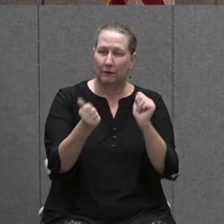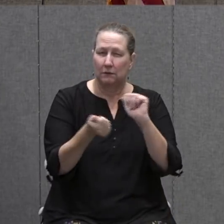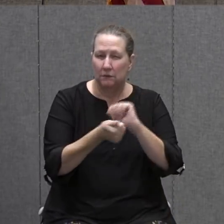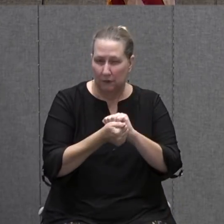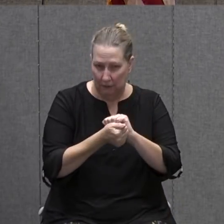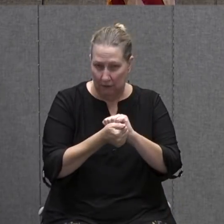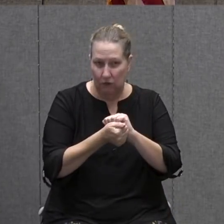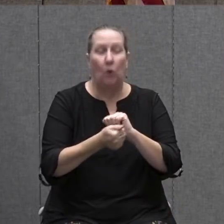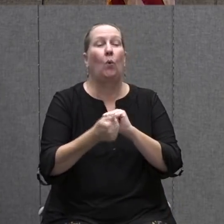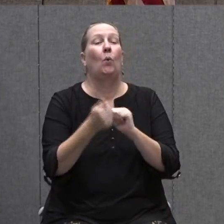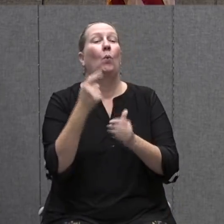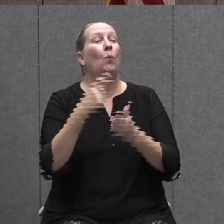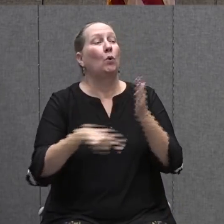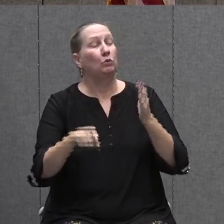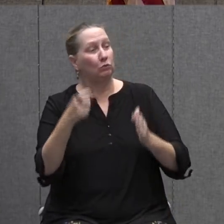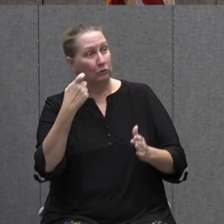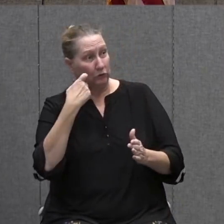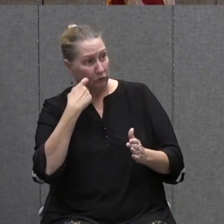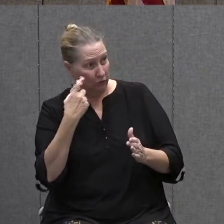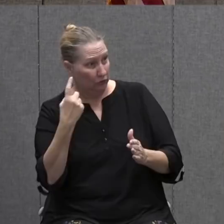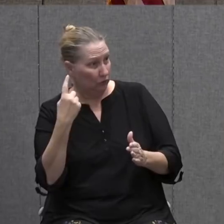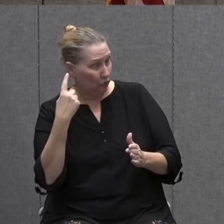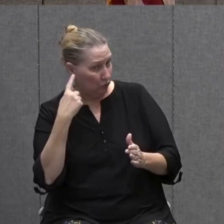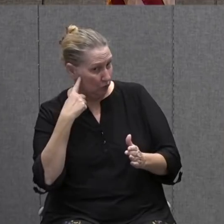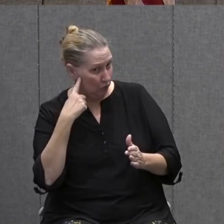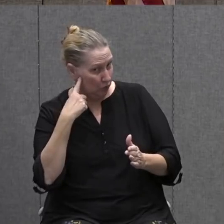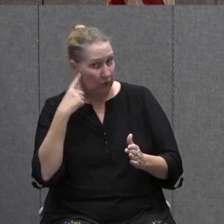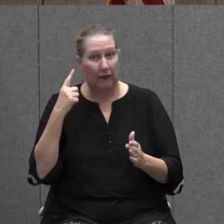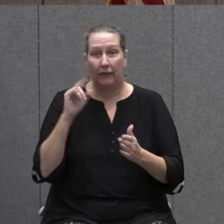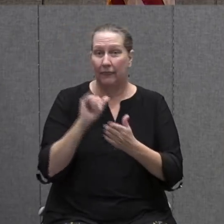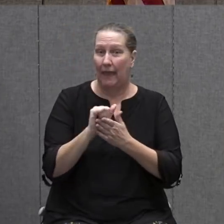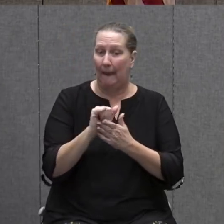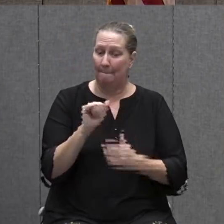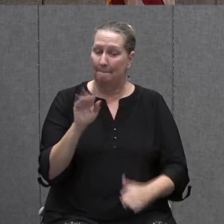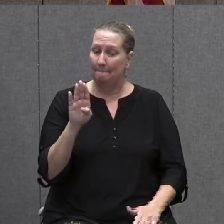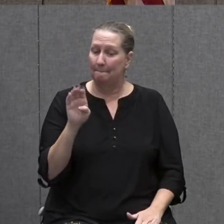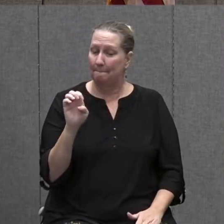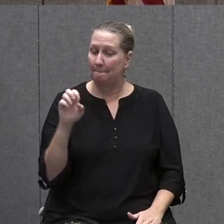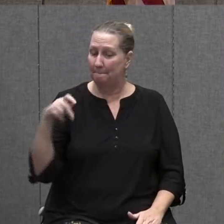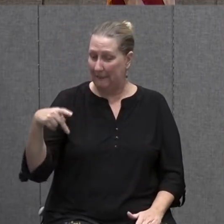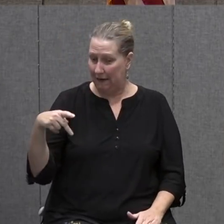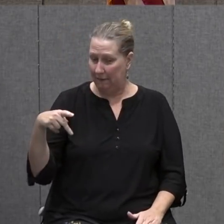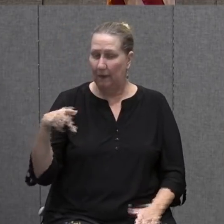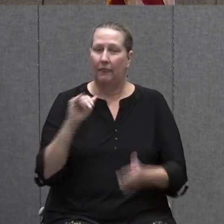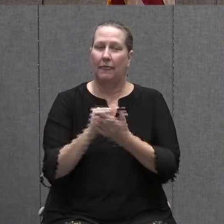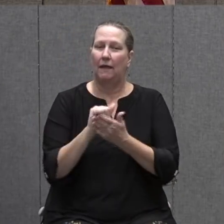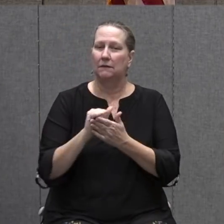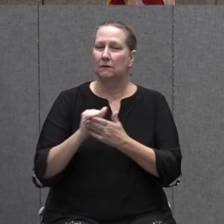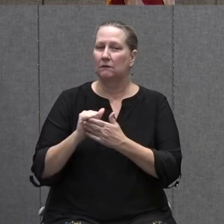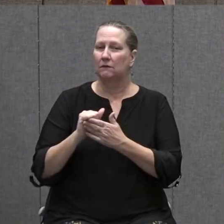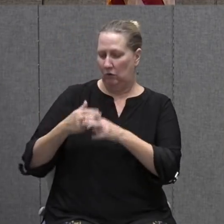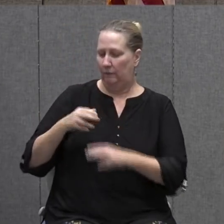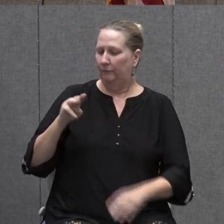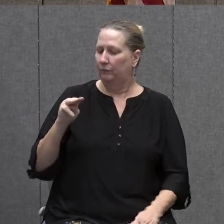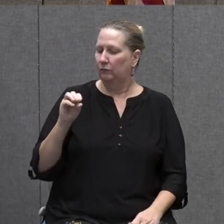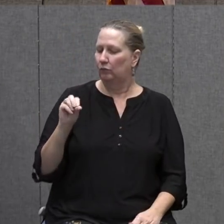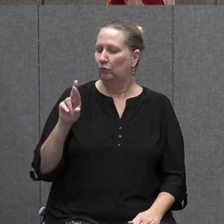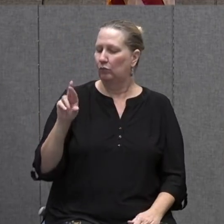those beeping sounds, was Morse code. And Samuel Morse is an American inventor